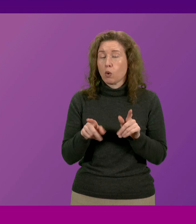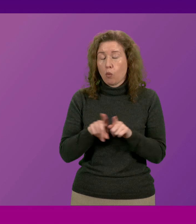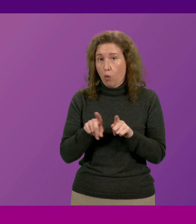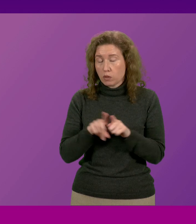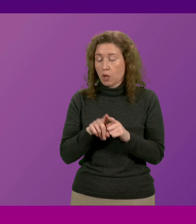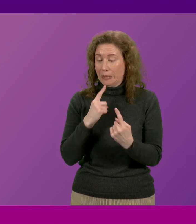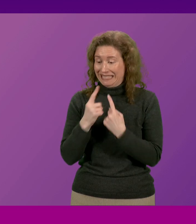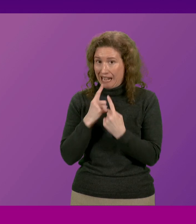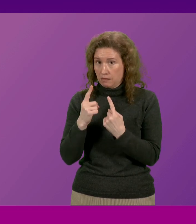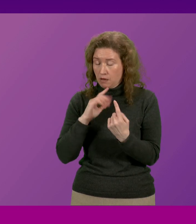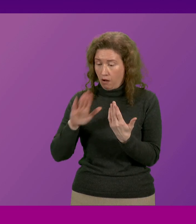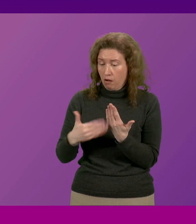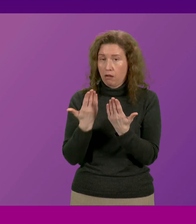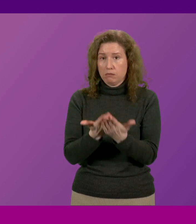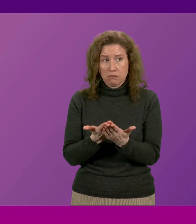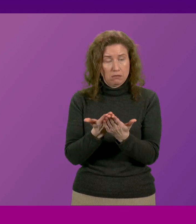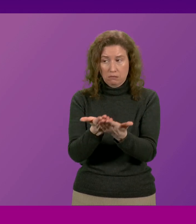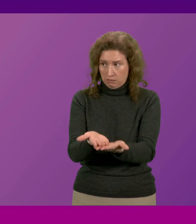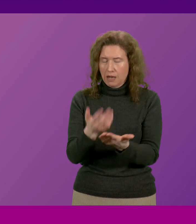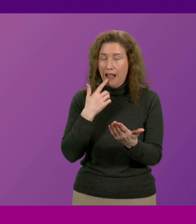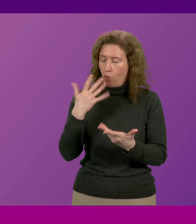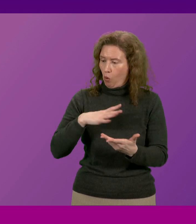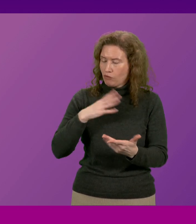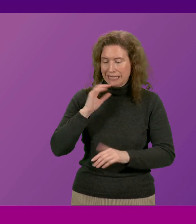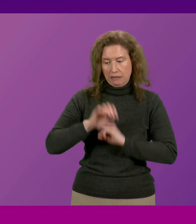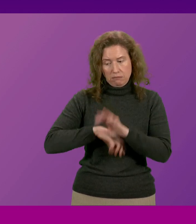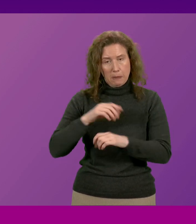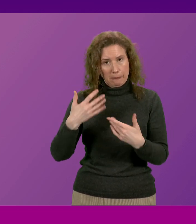data was set out to the Parliament, as I have rehearsed, on the narrowing